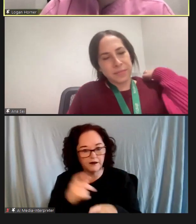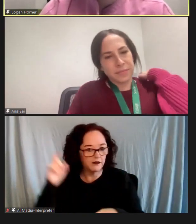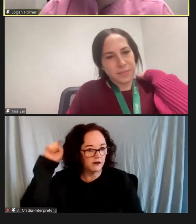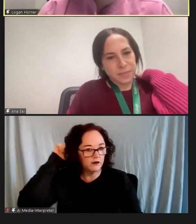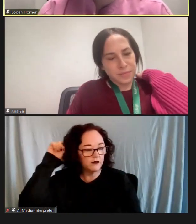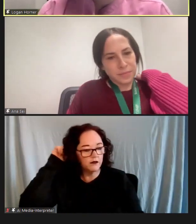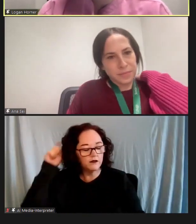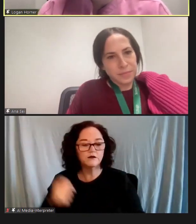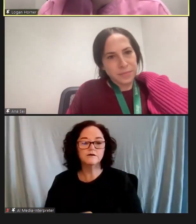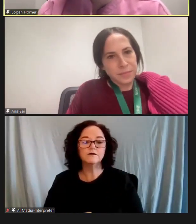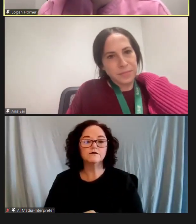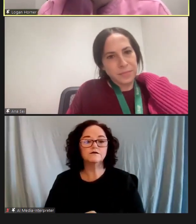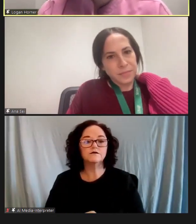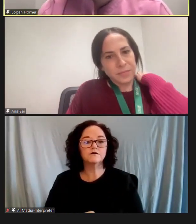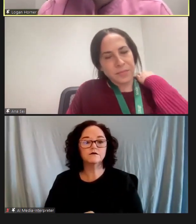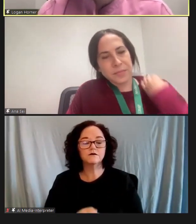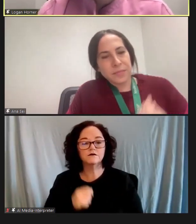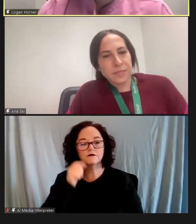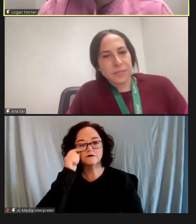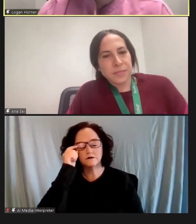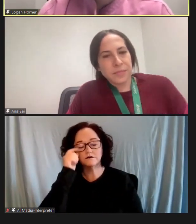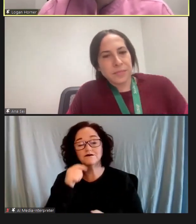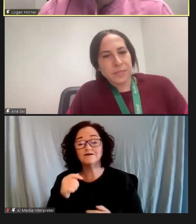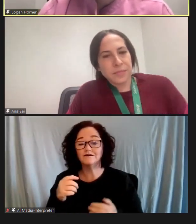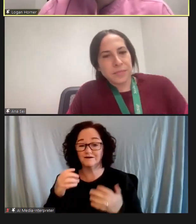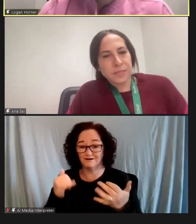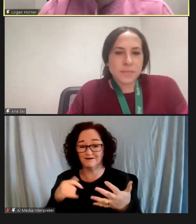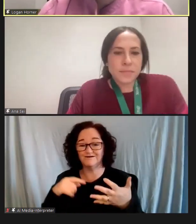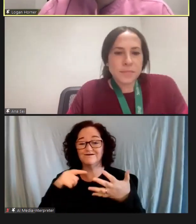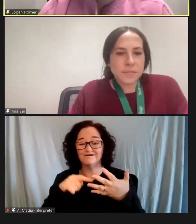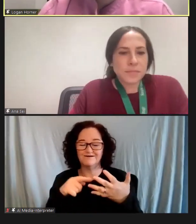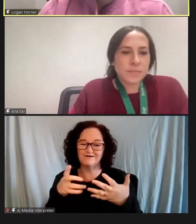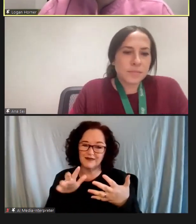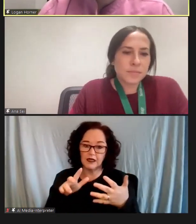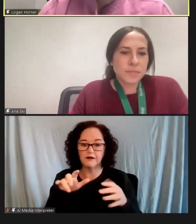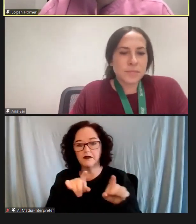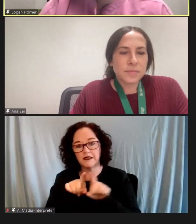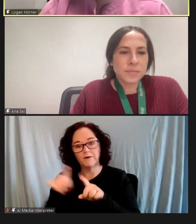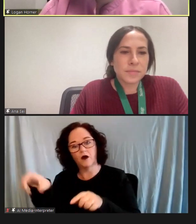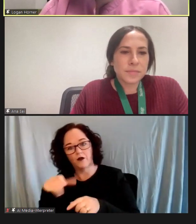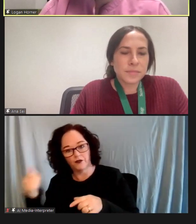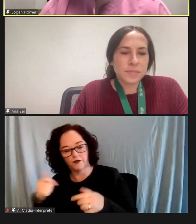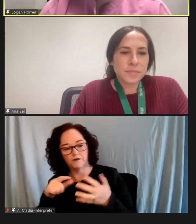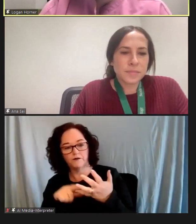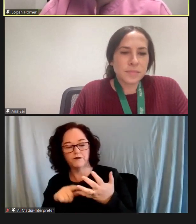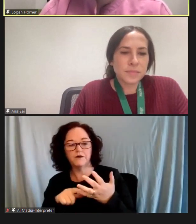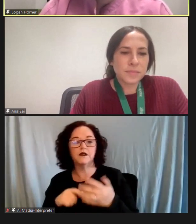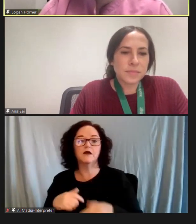previous profile so you have en large